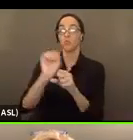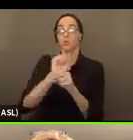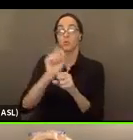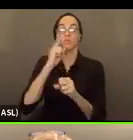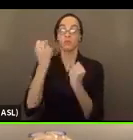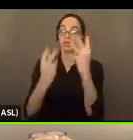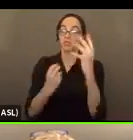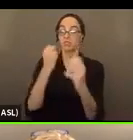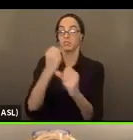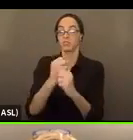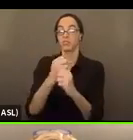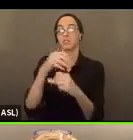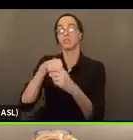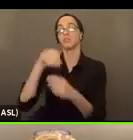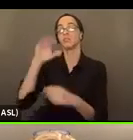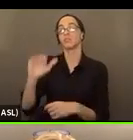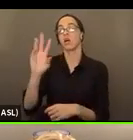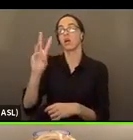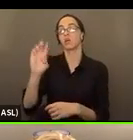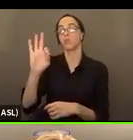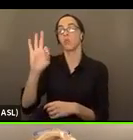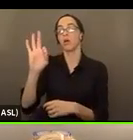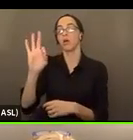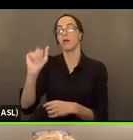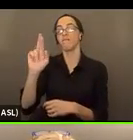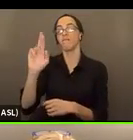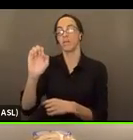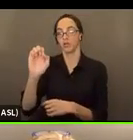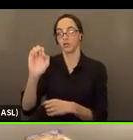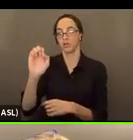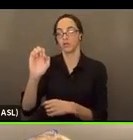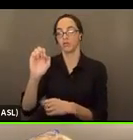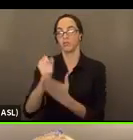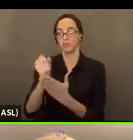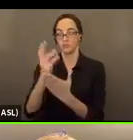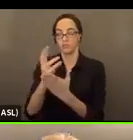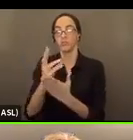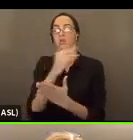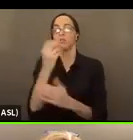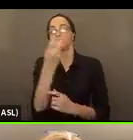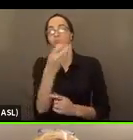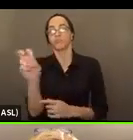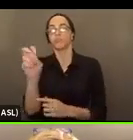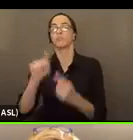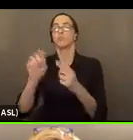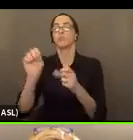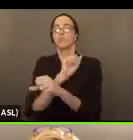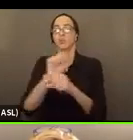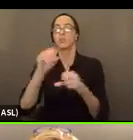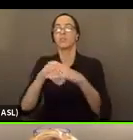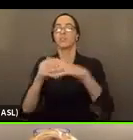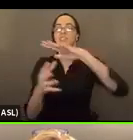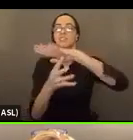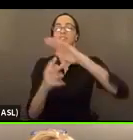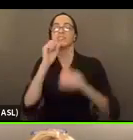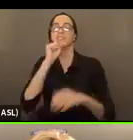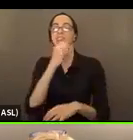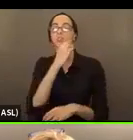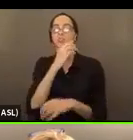and became the director of the senior services and he's a very quirk student and um he's somebody